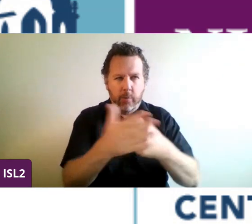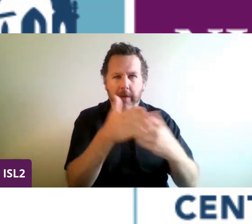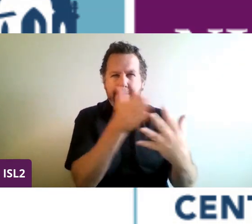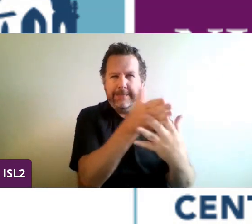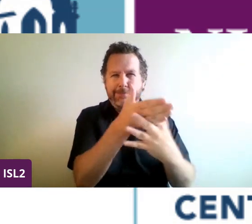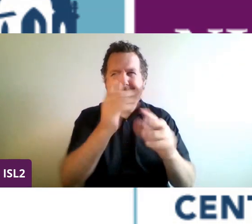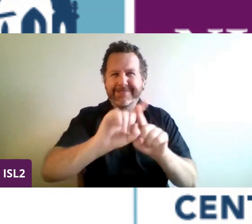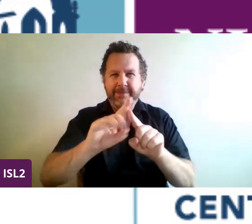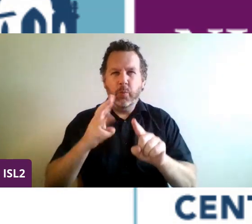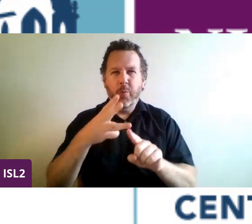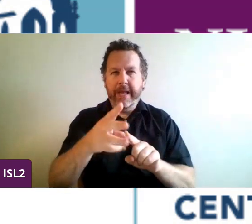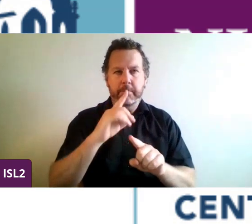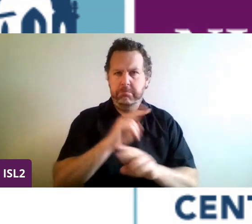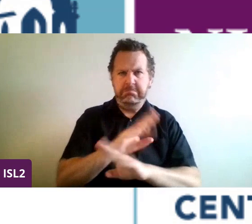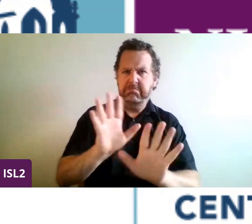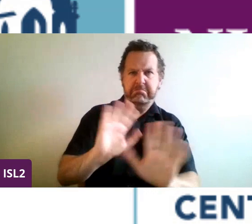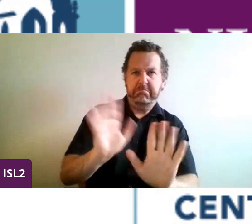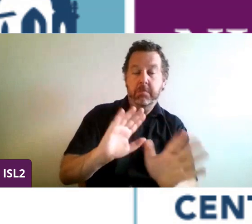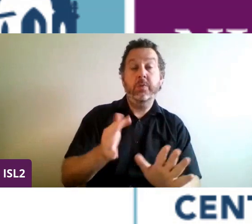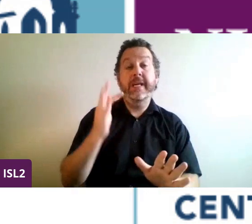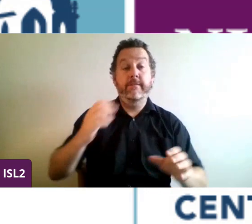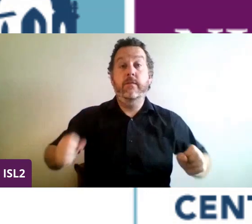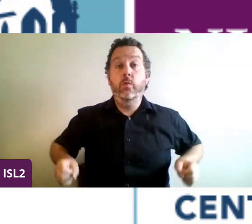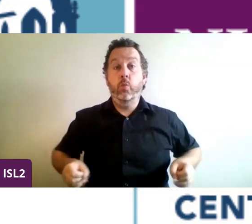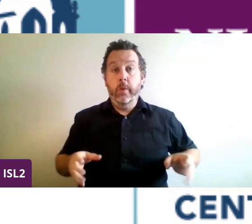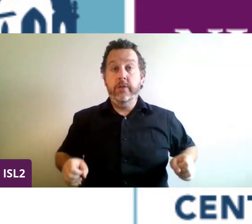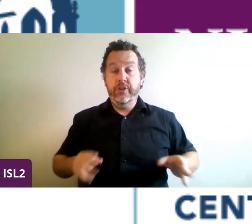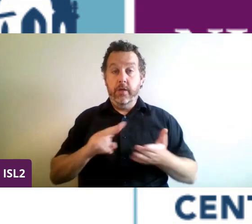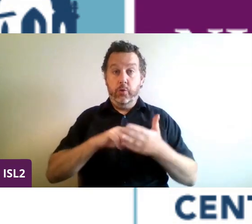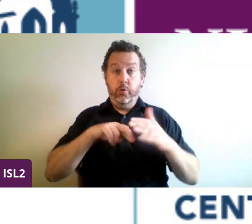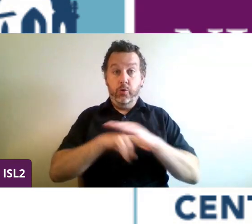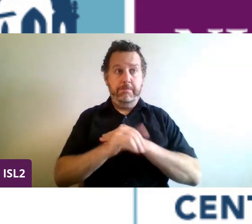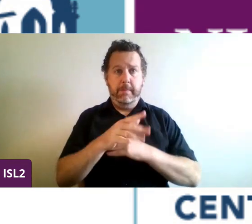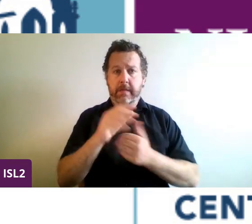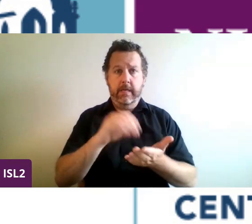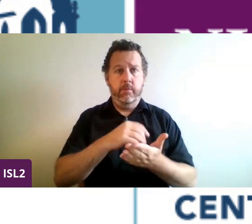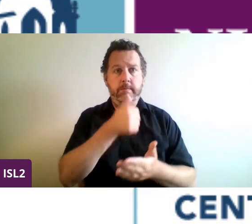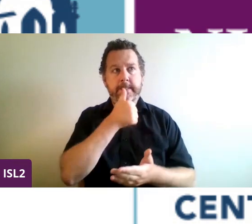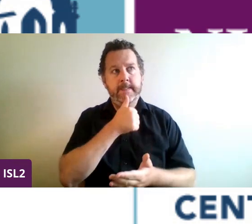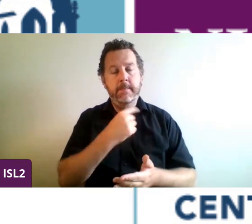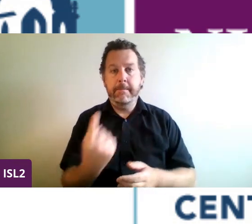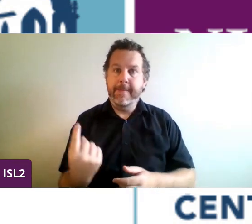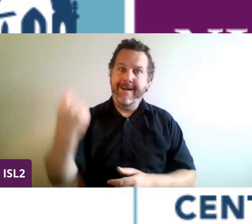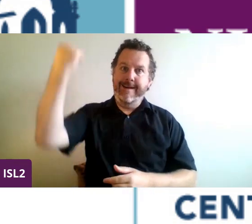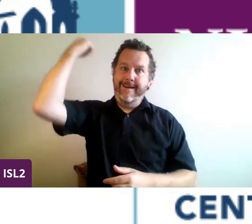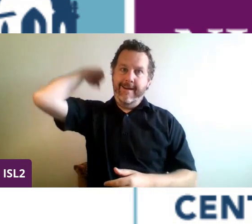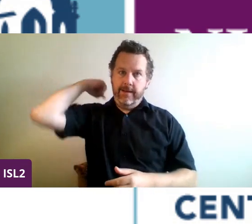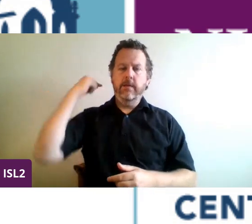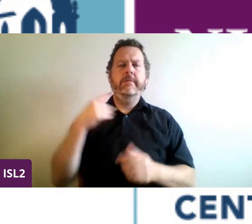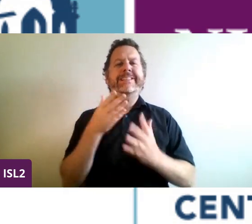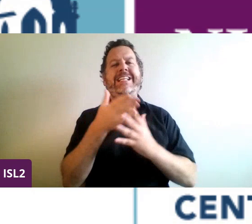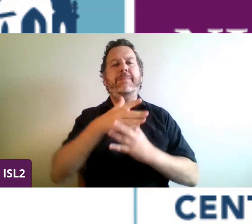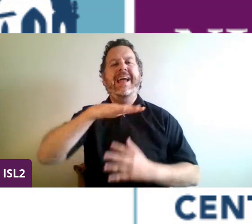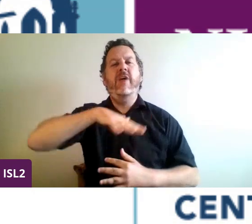you are down the very back in terms of the accessible space for you because there are stairs,